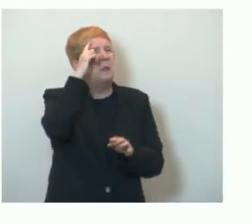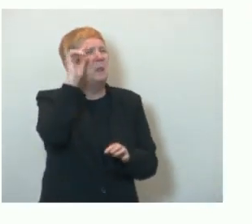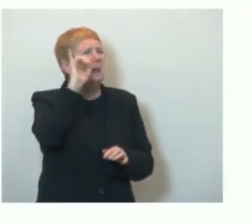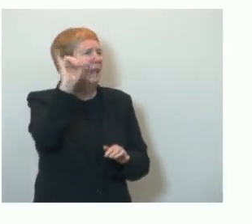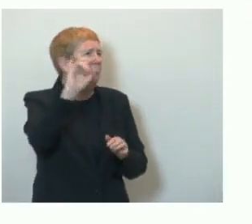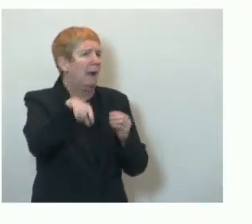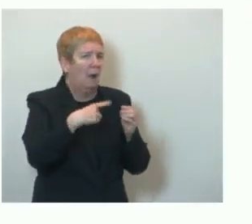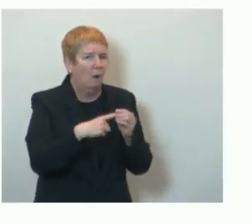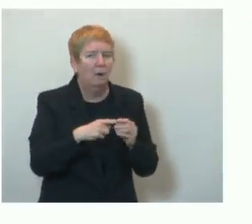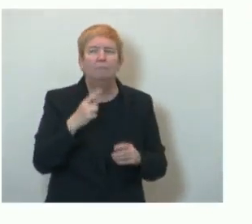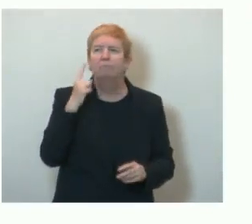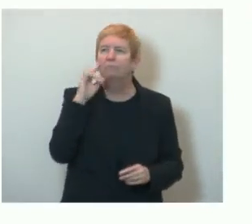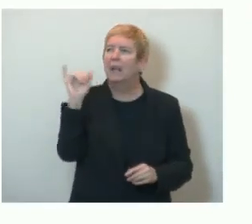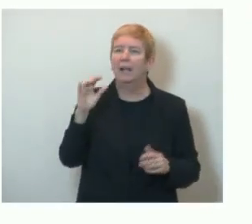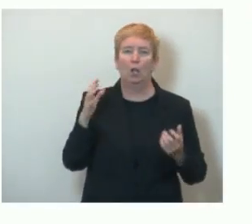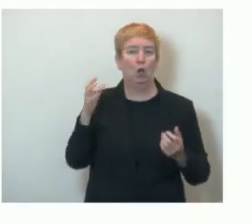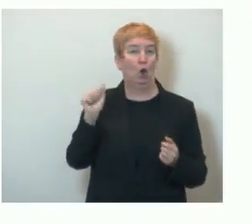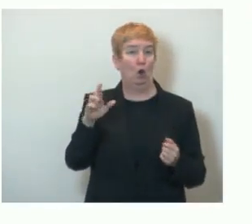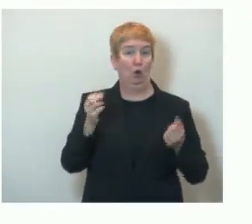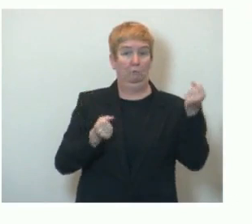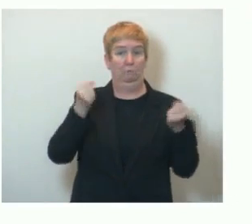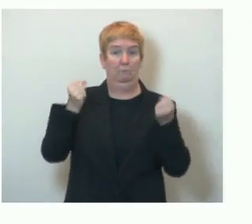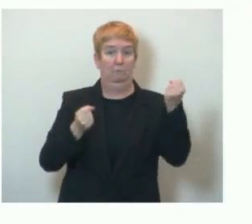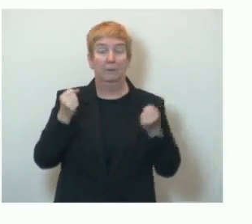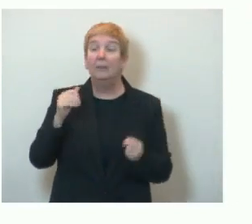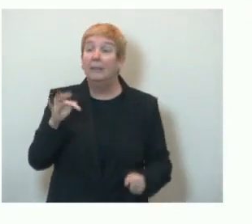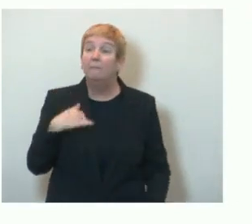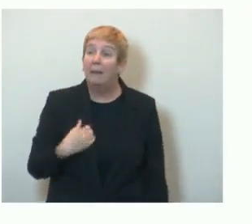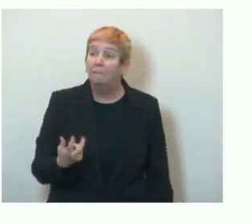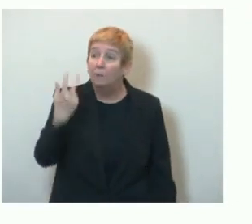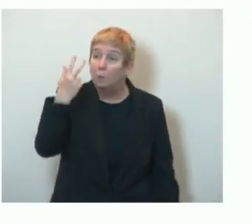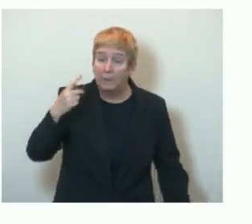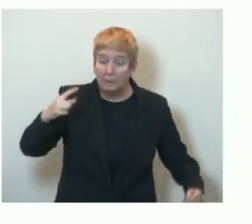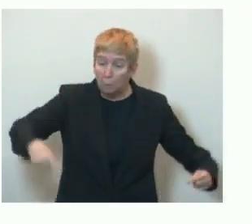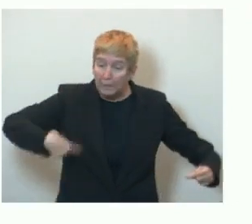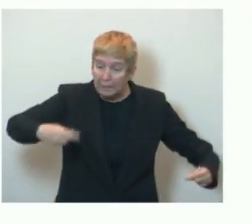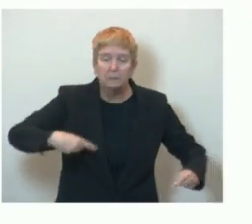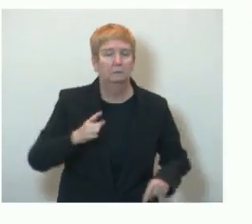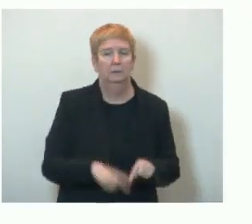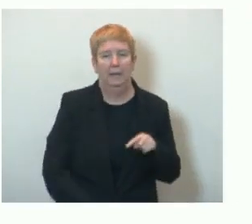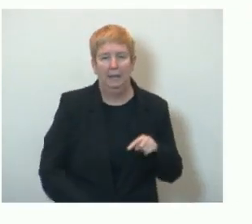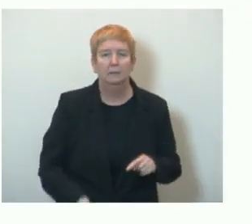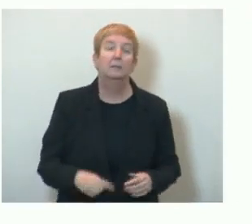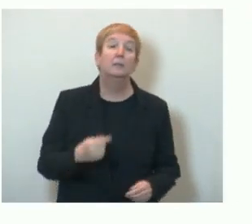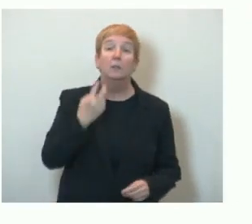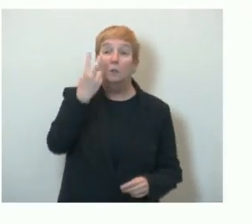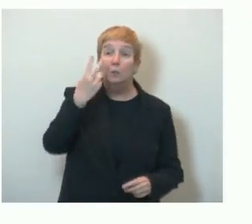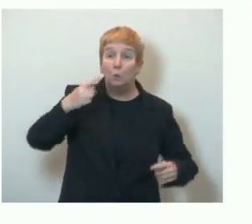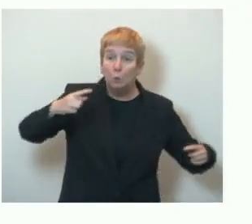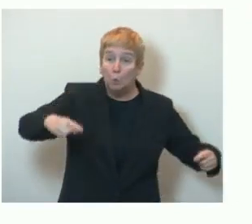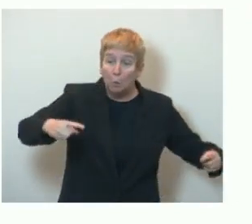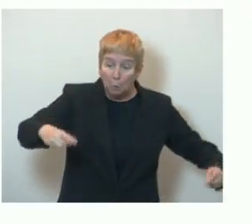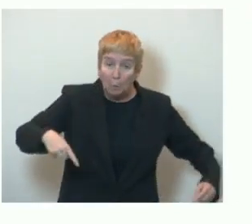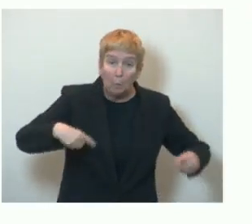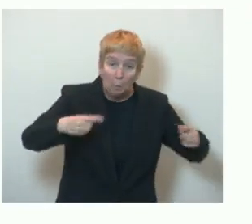THAT GATE TO JUST BEGIN TO THINK ABOUT AND PLAN FOR REOPENING AND LIKE A CAR. IT DOESN’T WORK. YOU CAN’T DRIVE ON THREE TIRES.